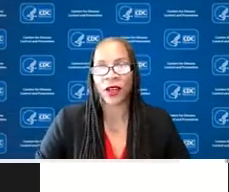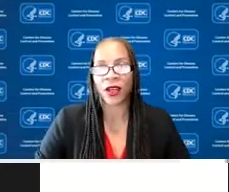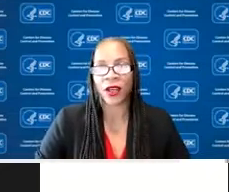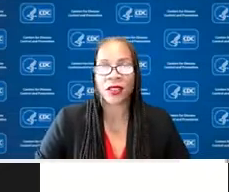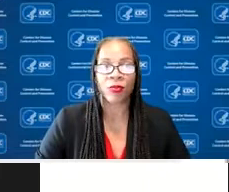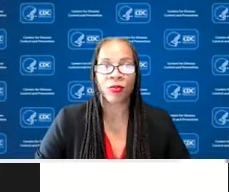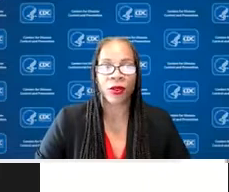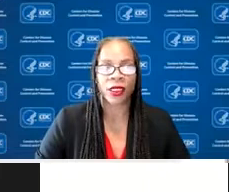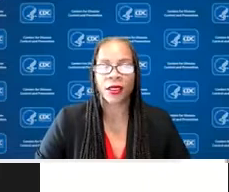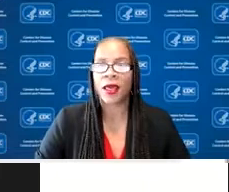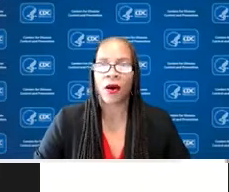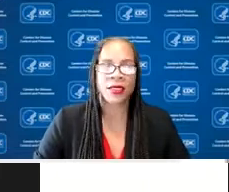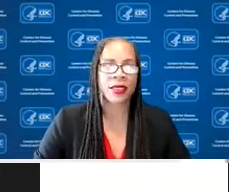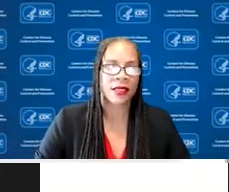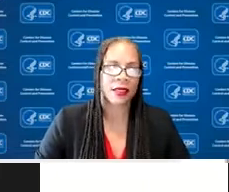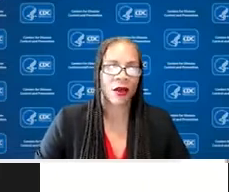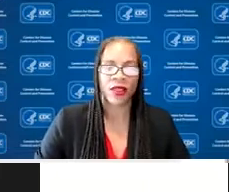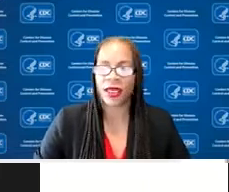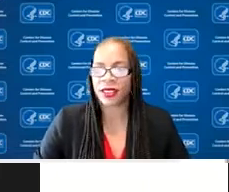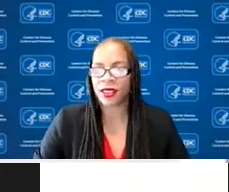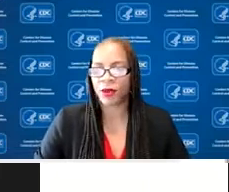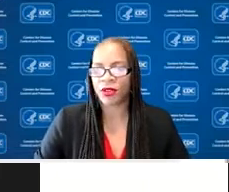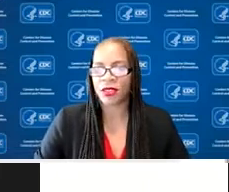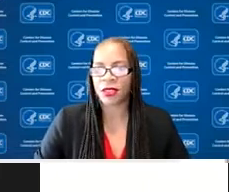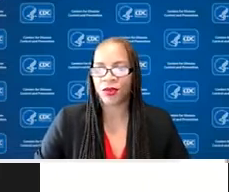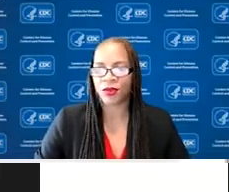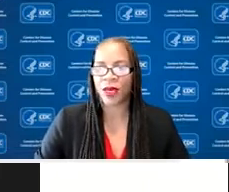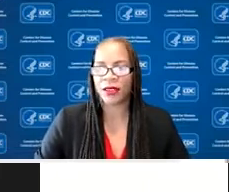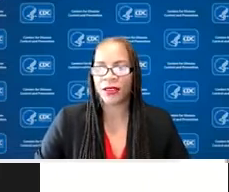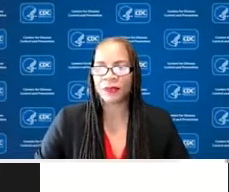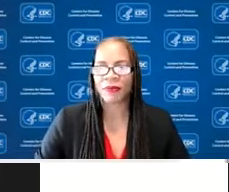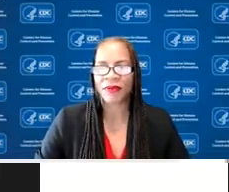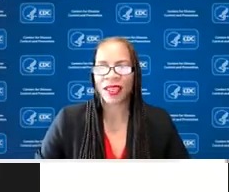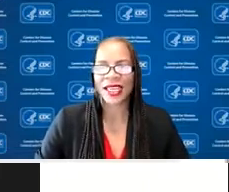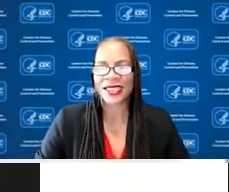changes in priority on CDC’s COVID-19 emergency response. Next slide, please.